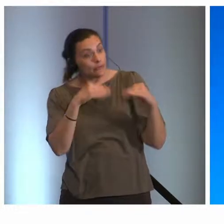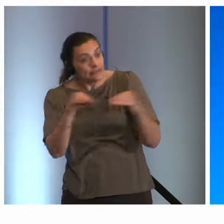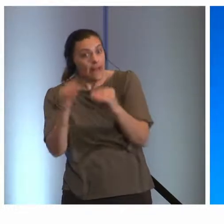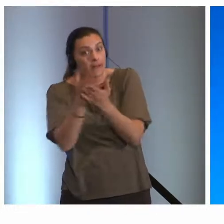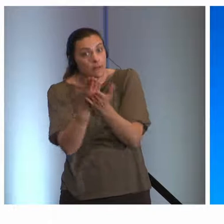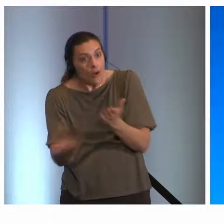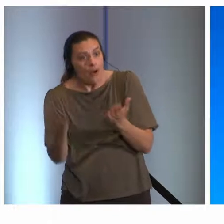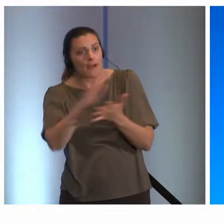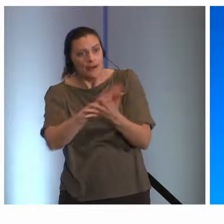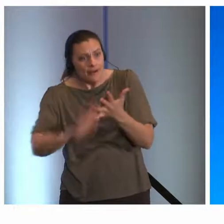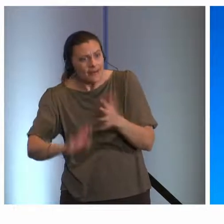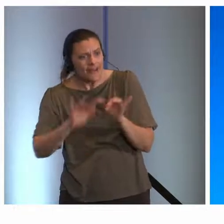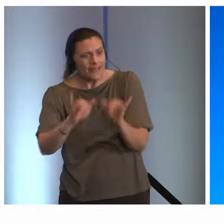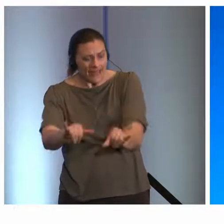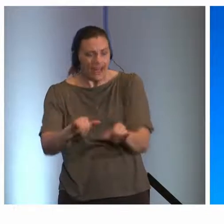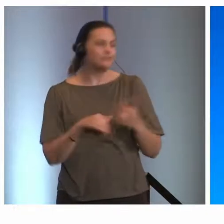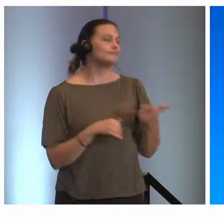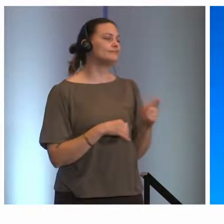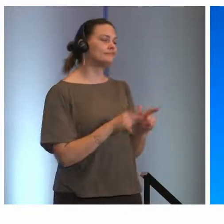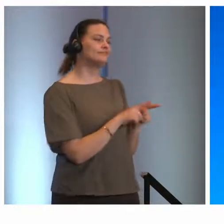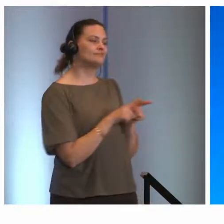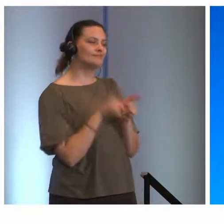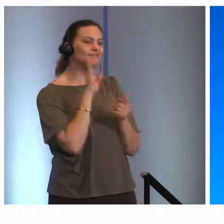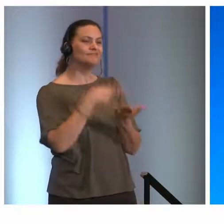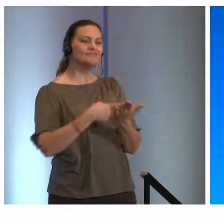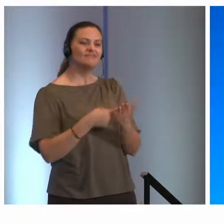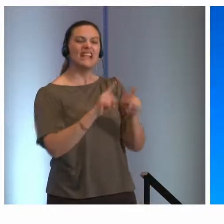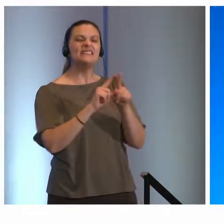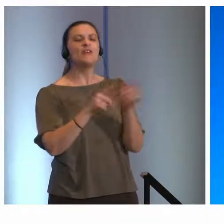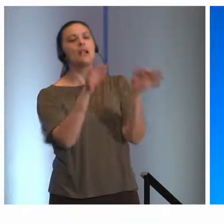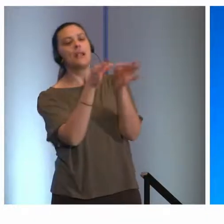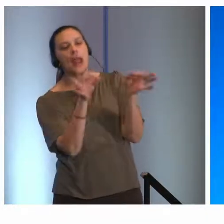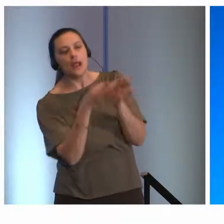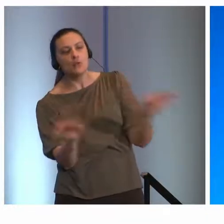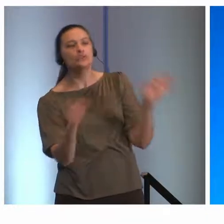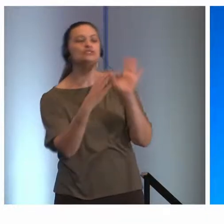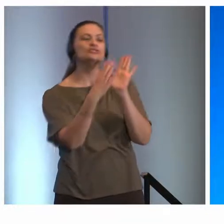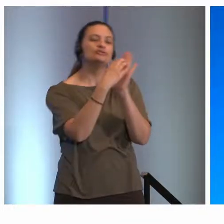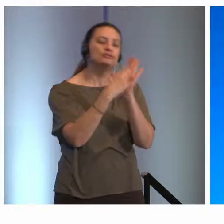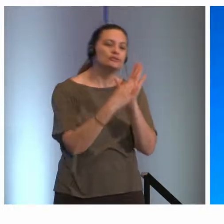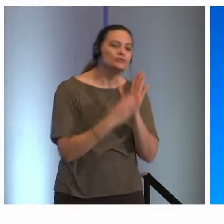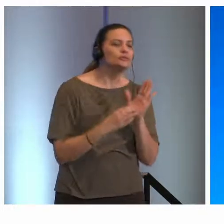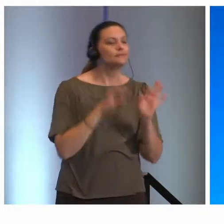cetera. -- (a pause), and we'll be discussing also in the